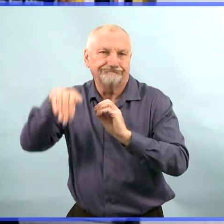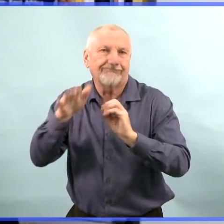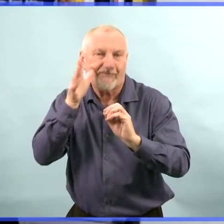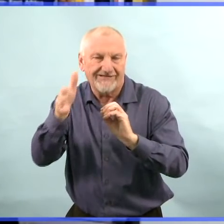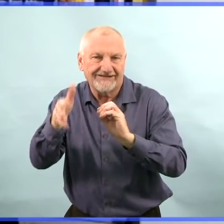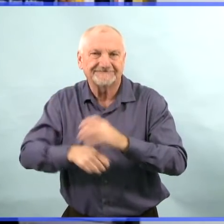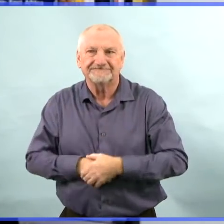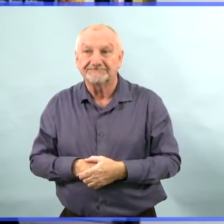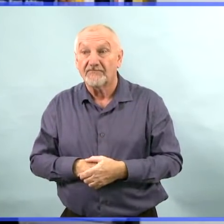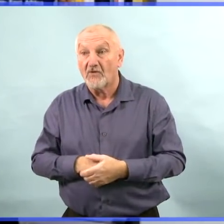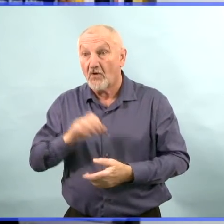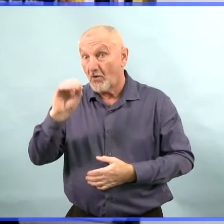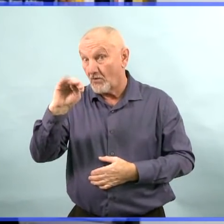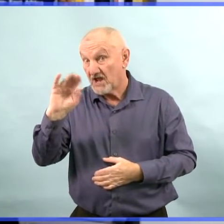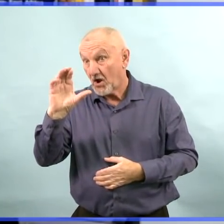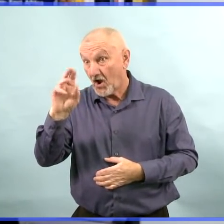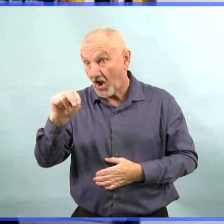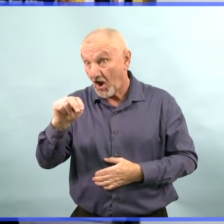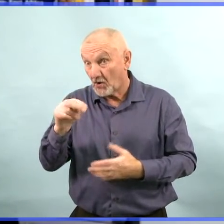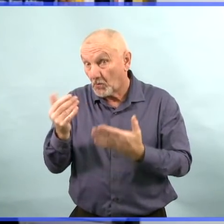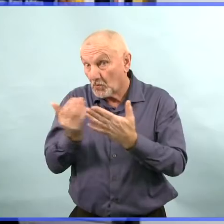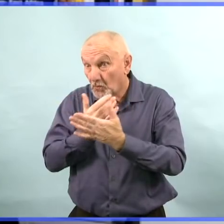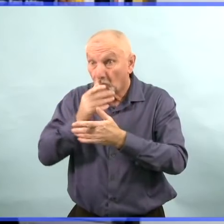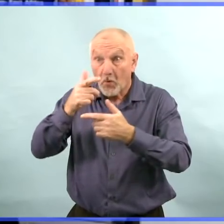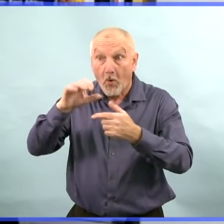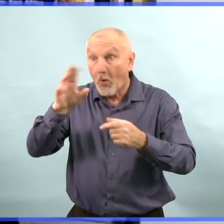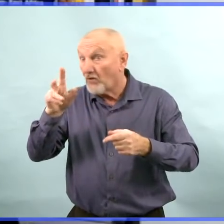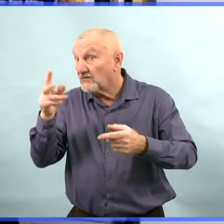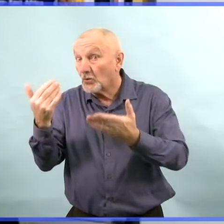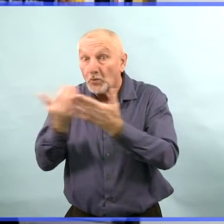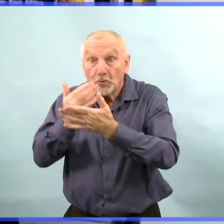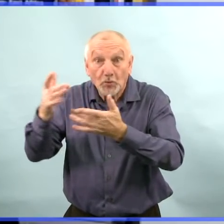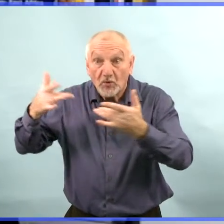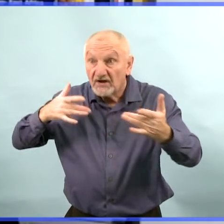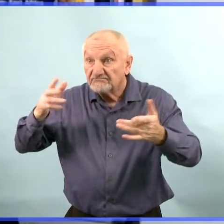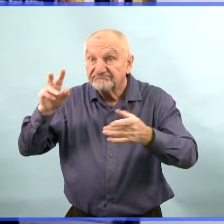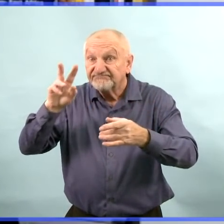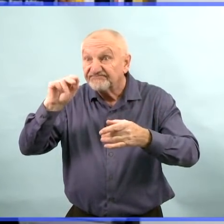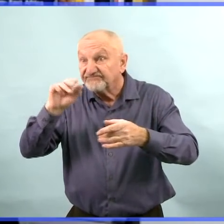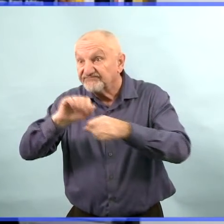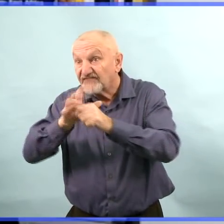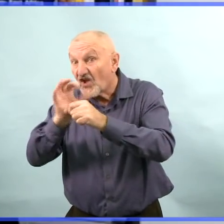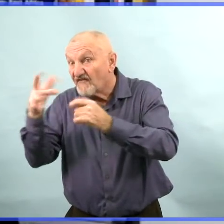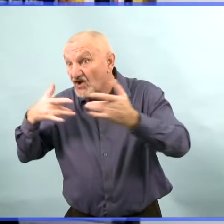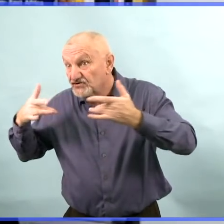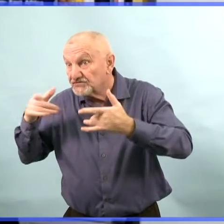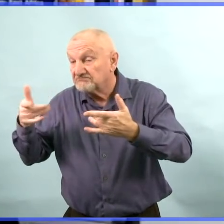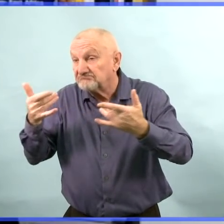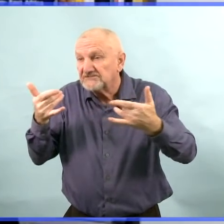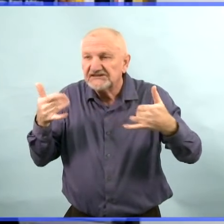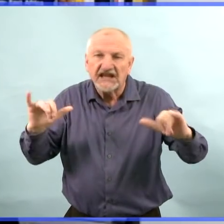protect manitobans and so we're still really excited about being able to include this age group